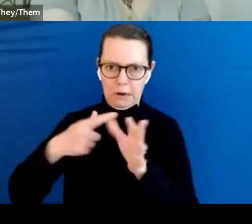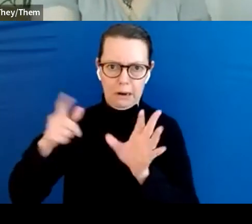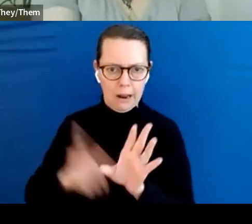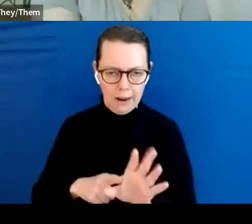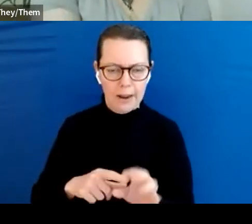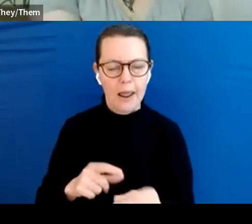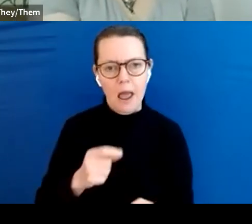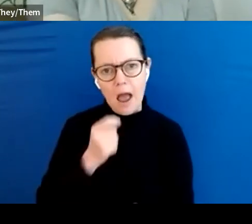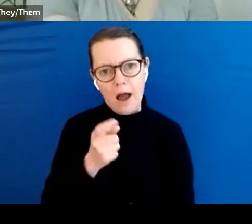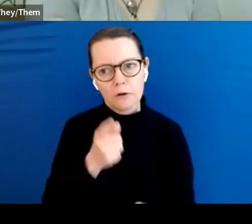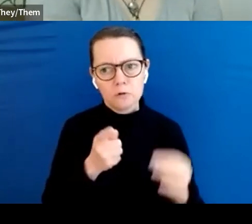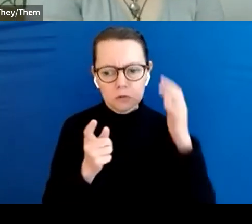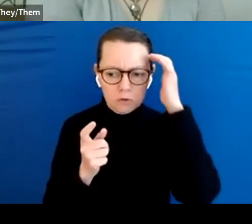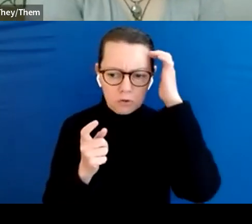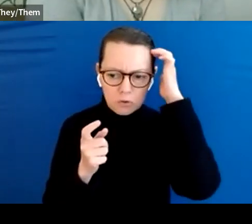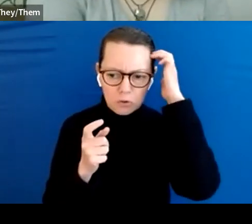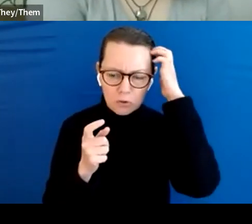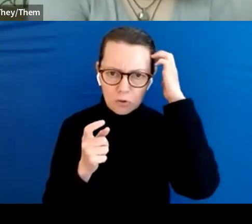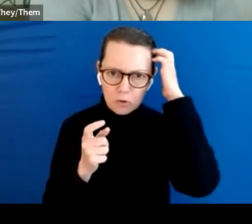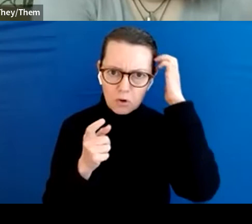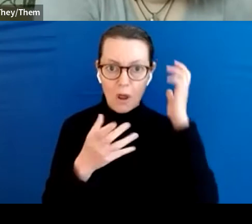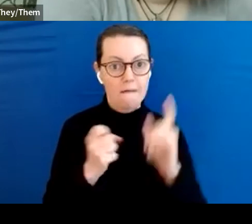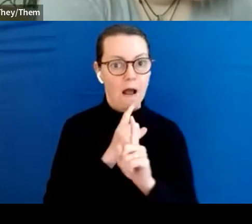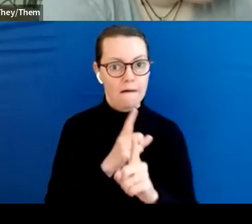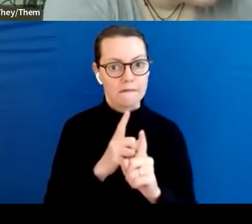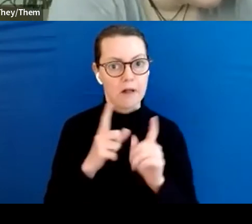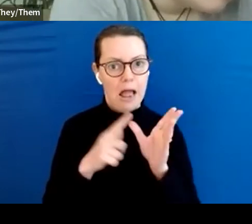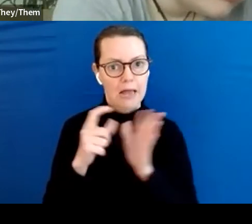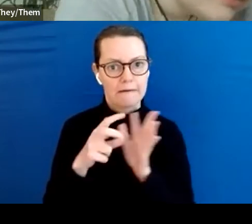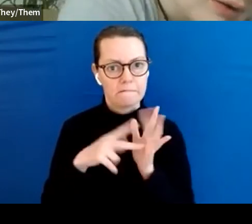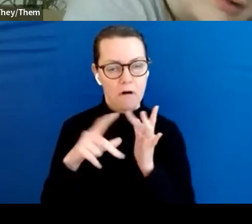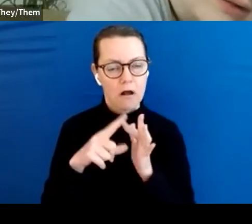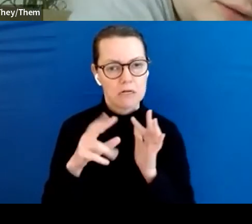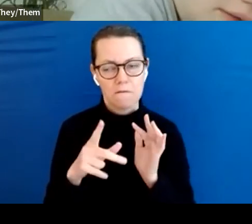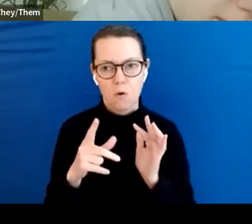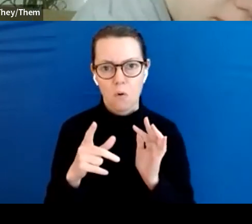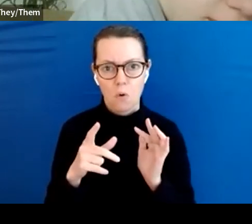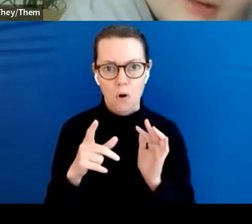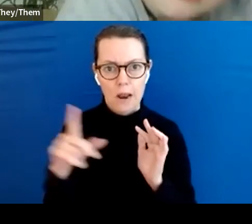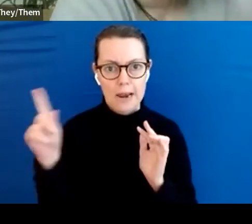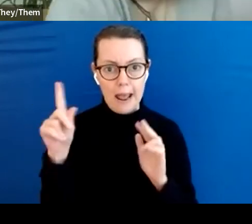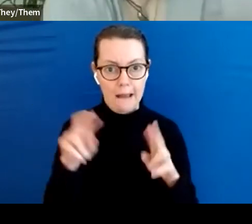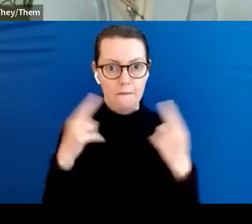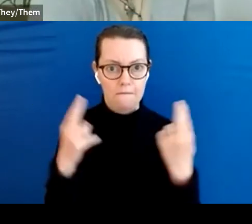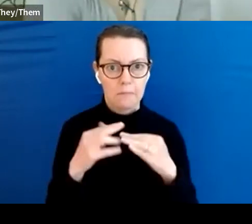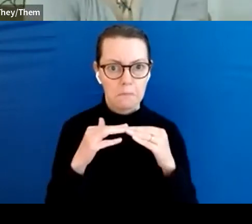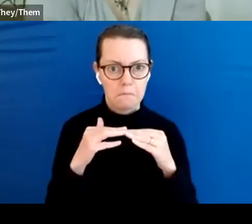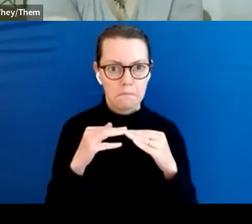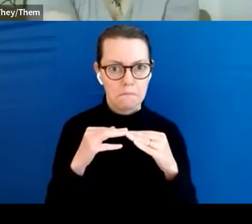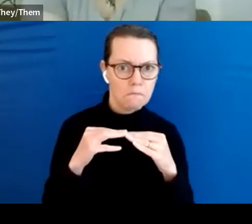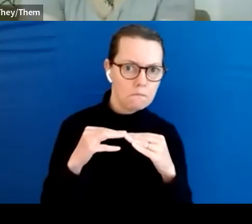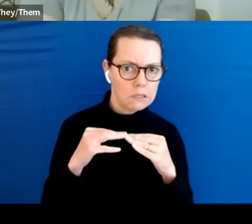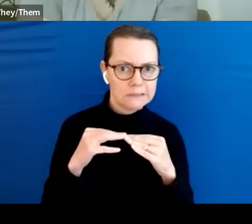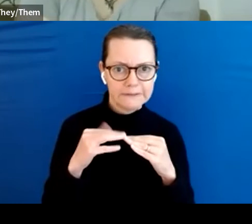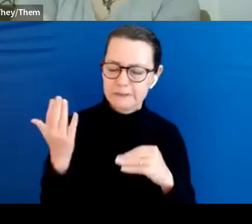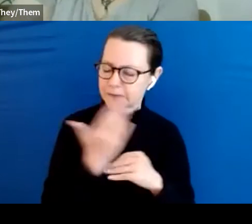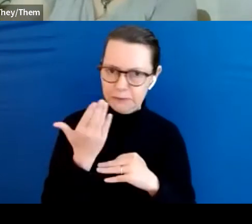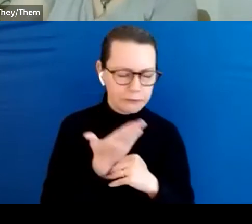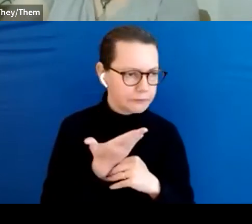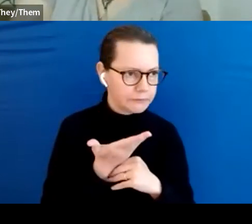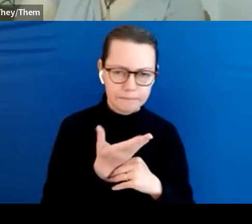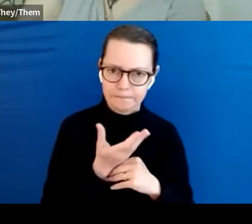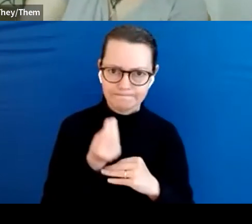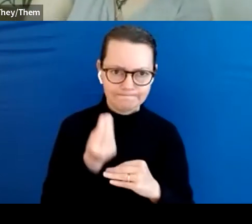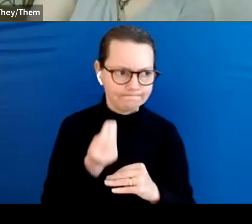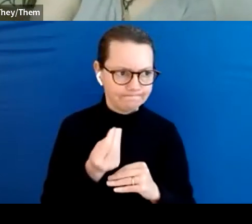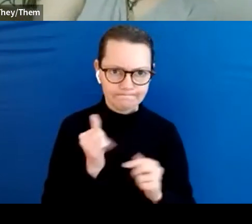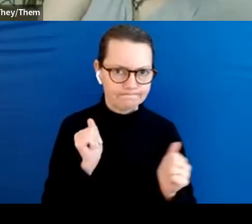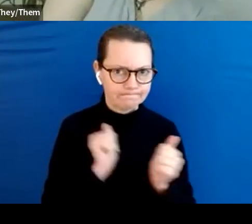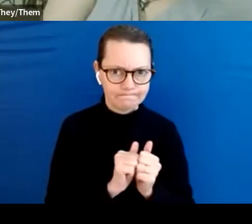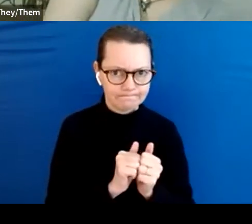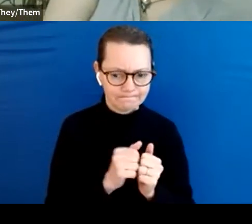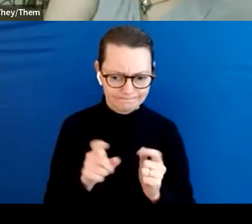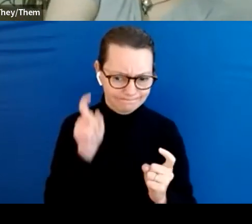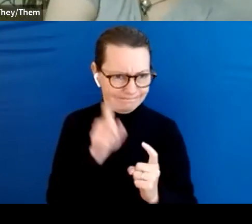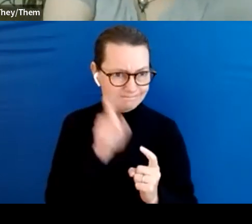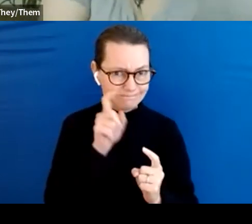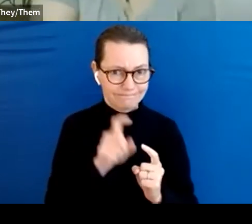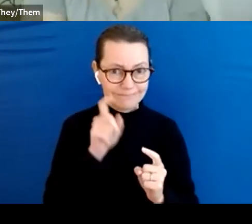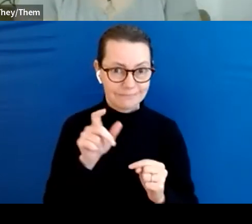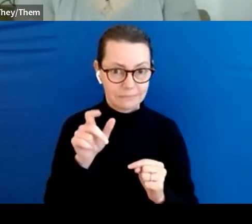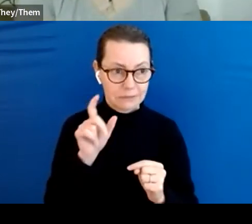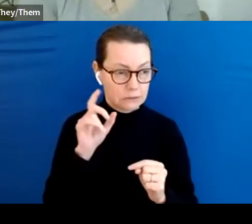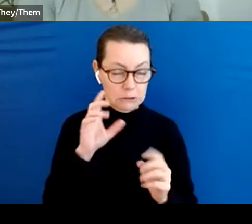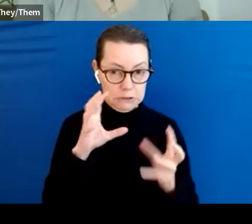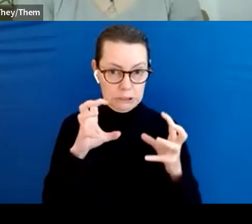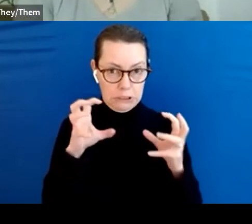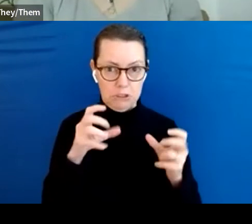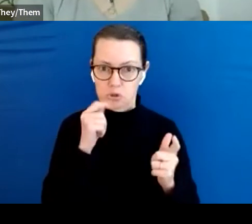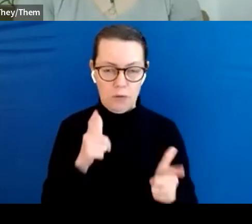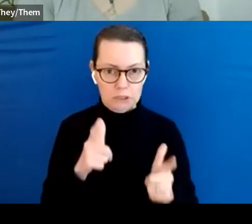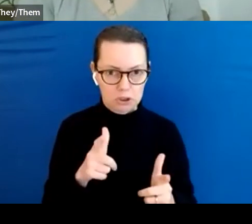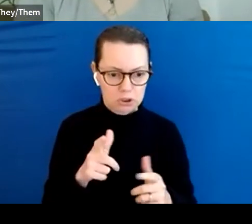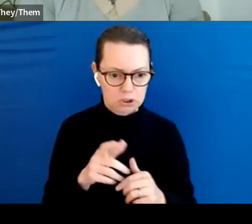But, do you have any particular points of advice for families or young people that are trying to get that attendance versus in engagement thing right.